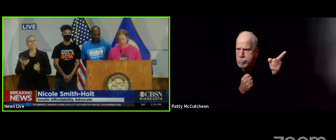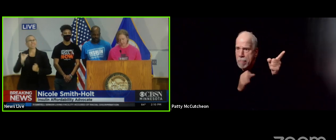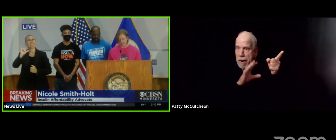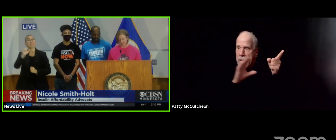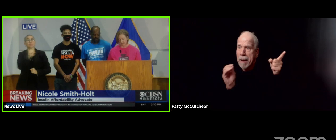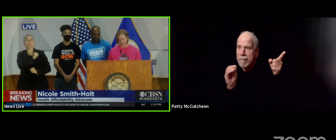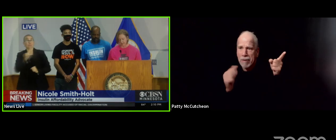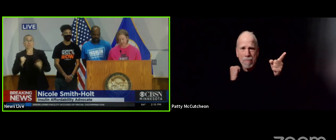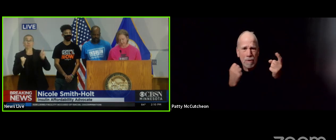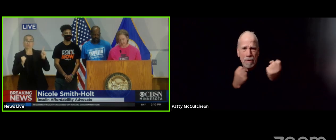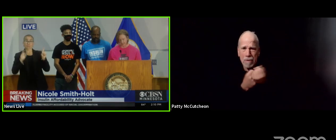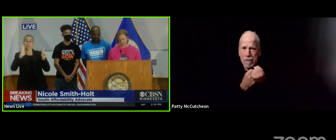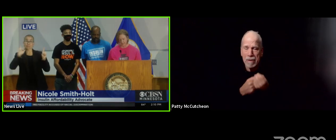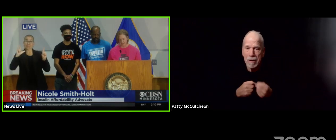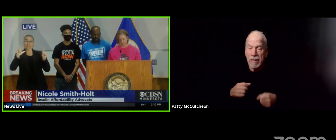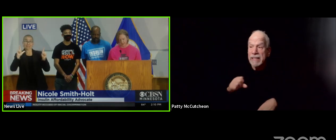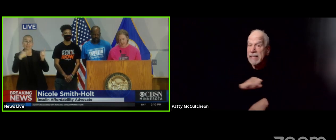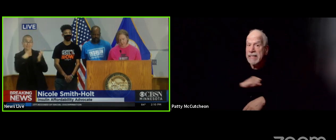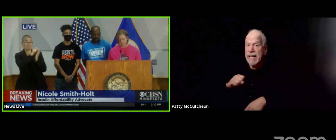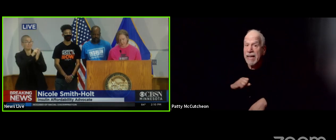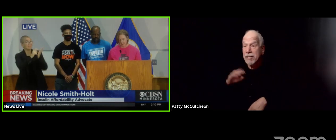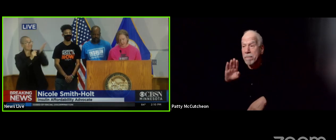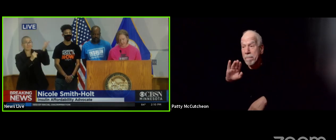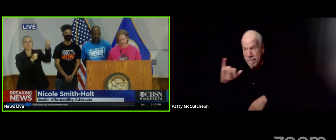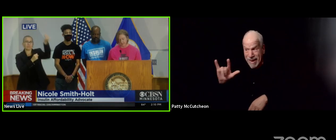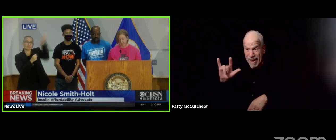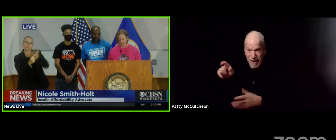FIGHT THE DFL PLAN AND WE WOULD HAVE HAD THE BILL